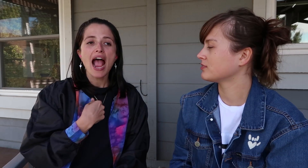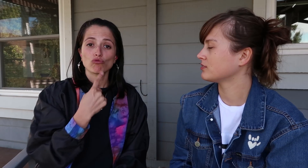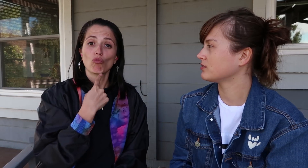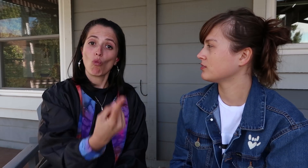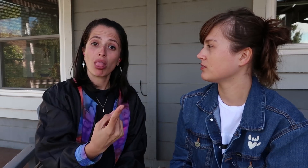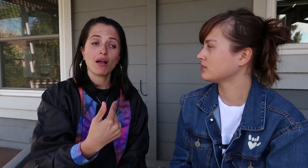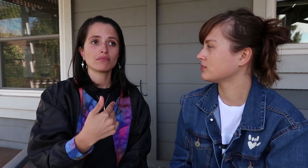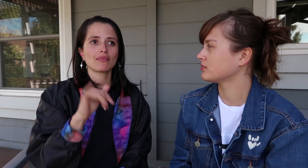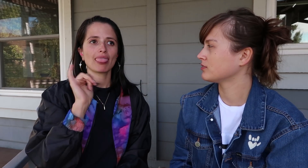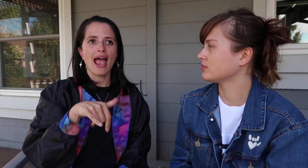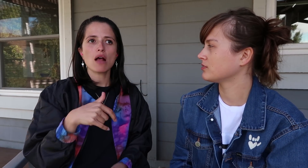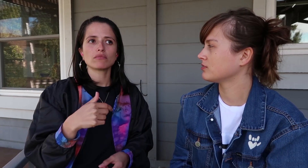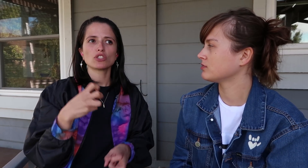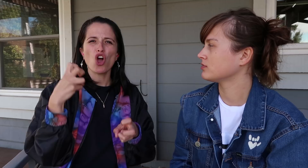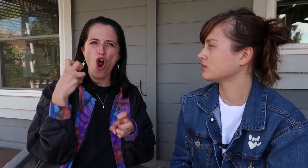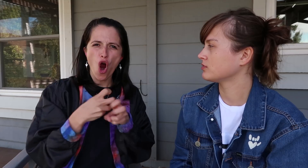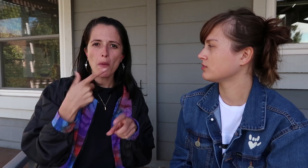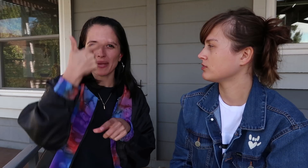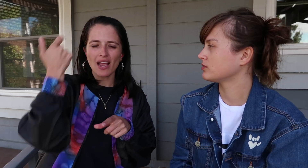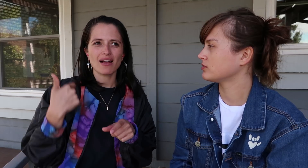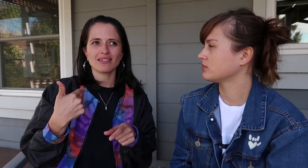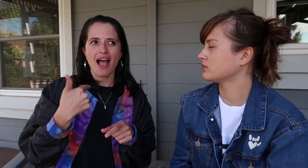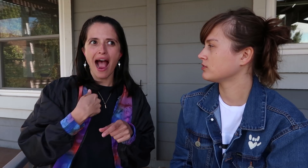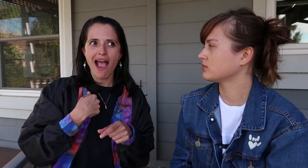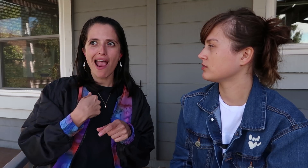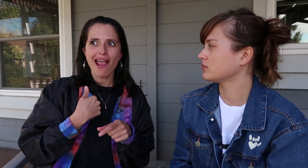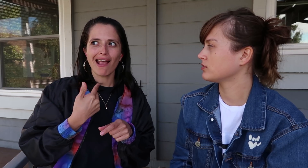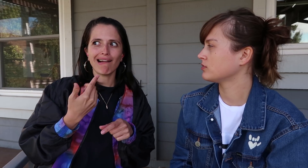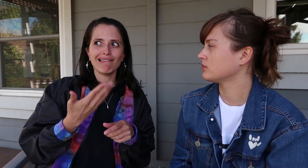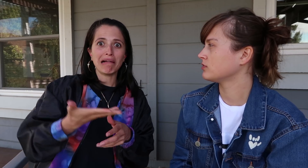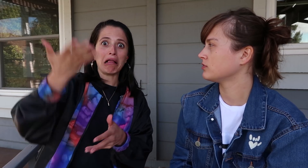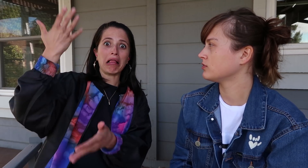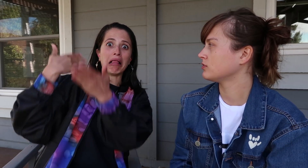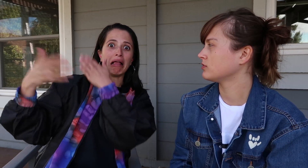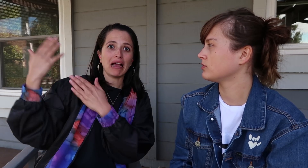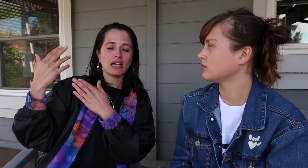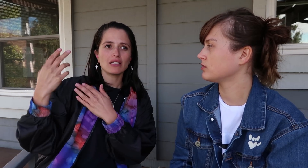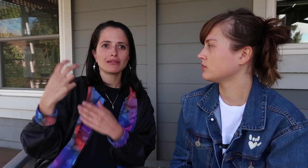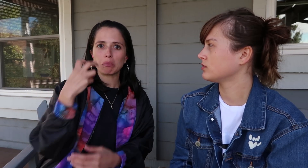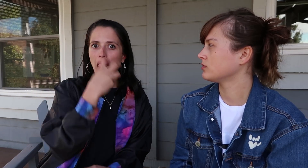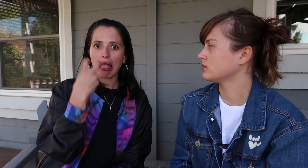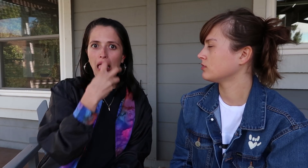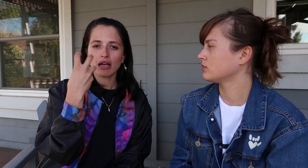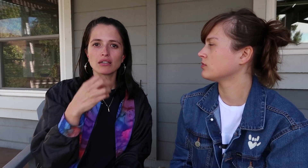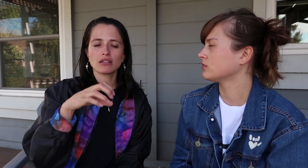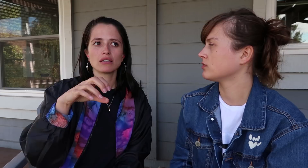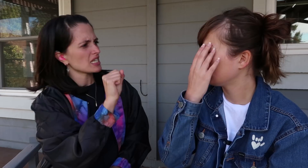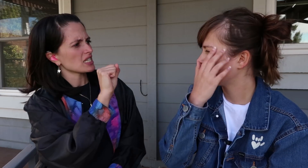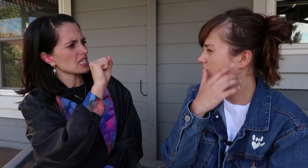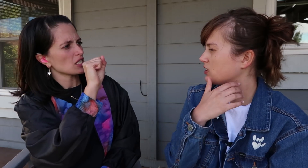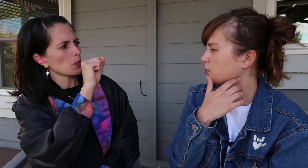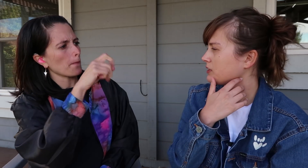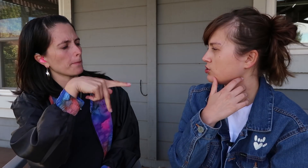I told them that it was too hard because I already in the past had speech therapy.